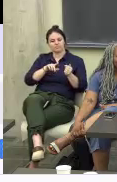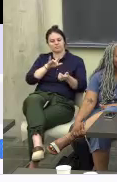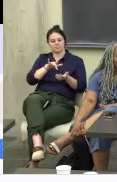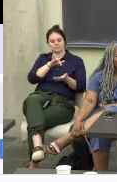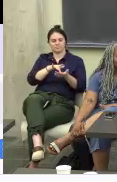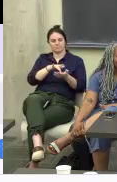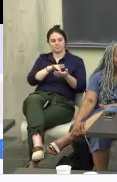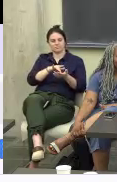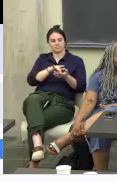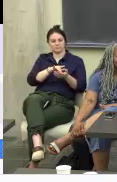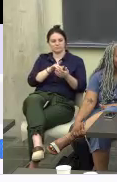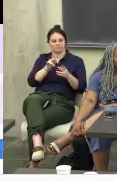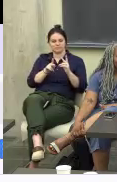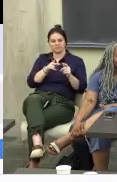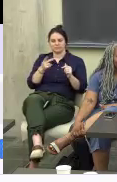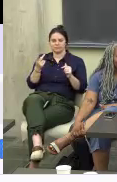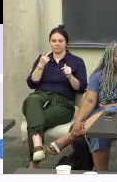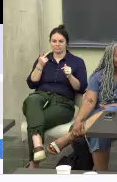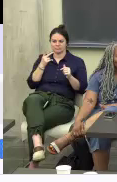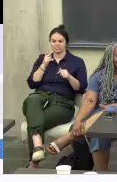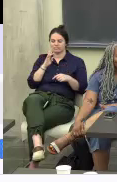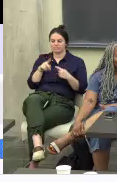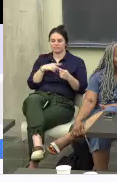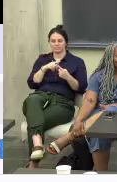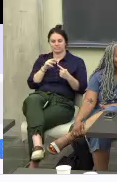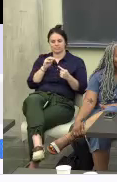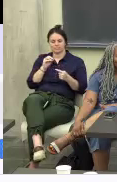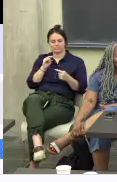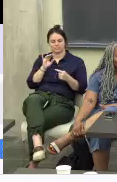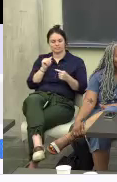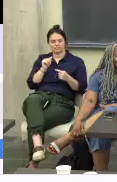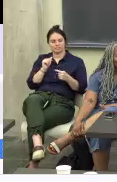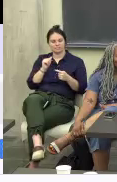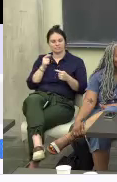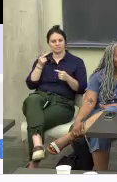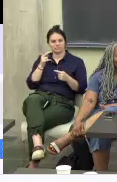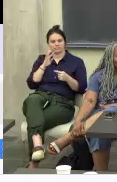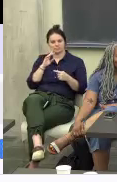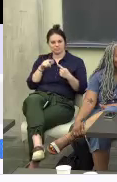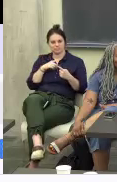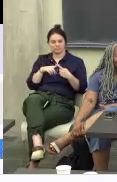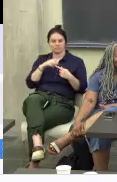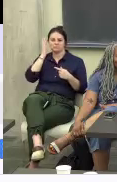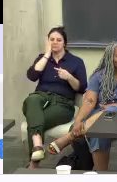Monica and i think you and i were talking about how there's old timers in this field